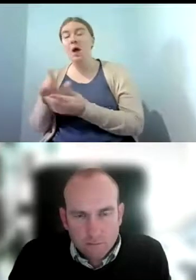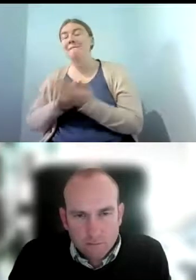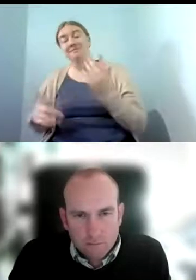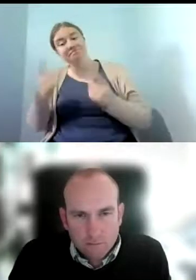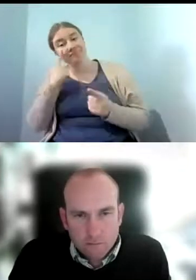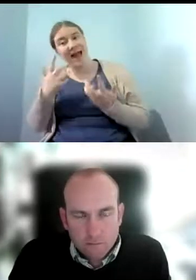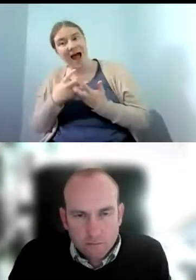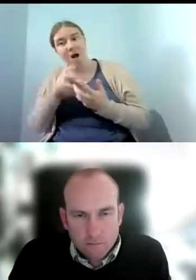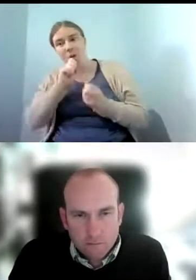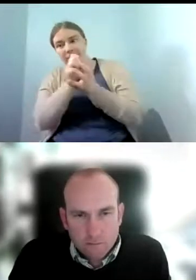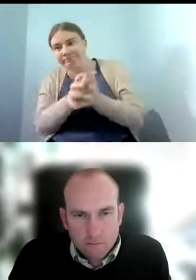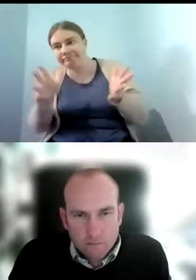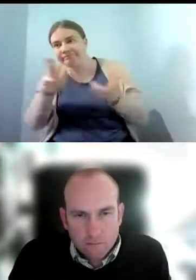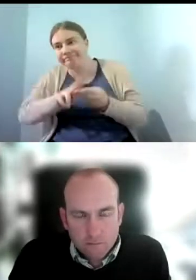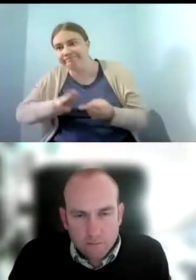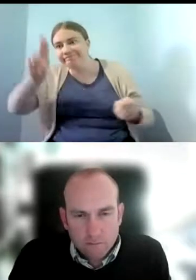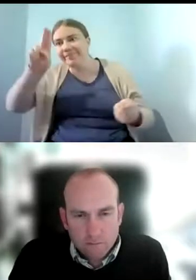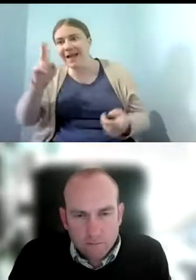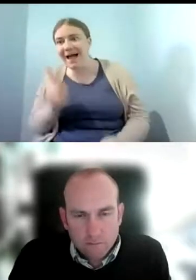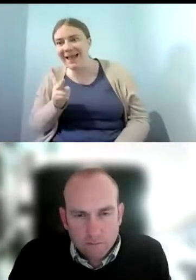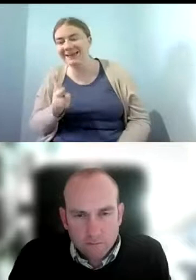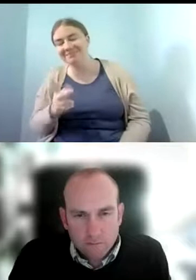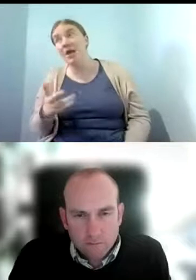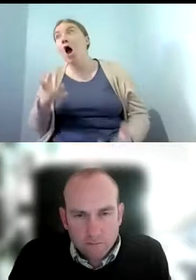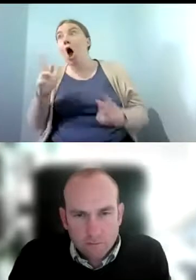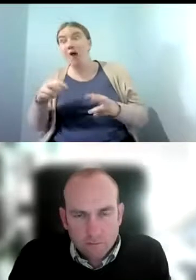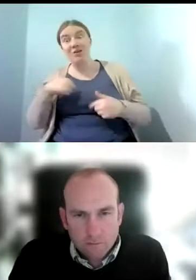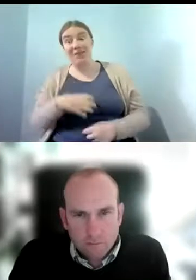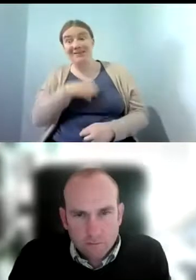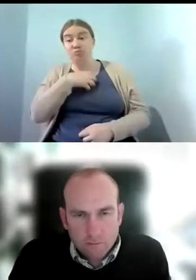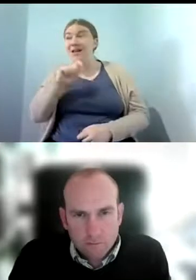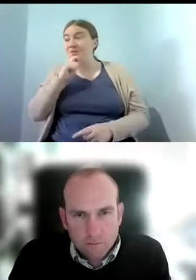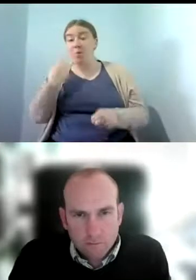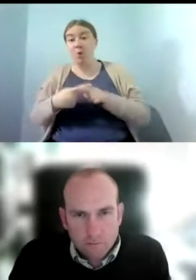benefits and i hope perhaps we'll be surprised and it'll be quicker than we're expecting